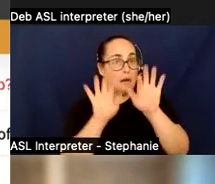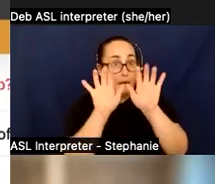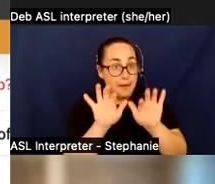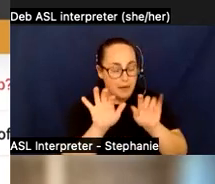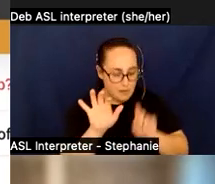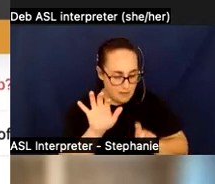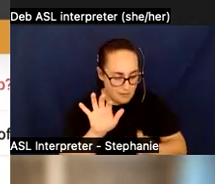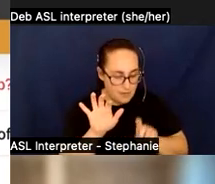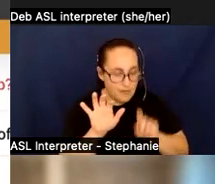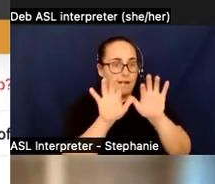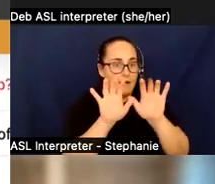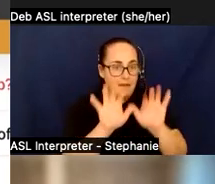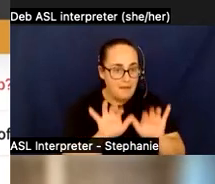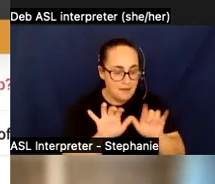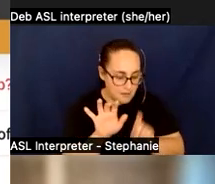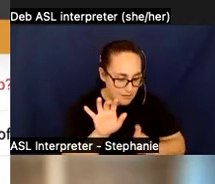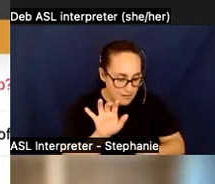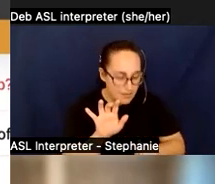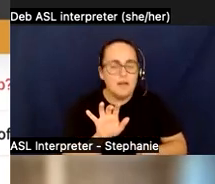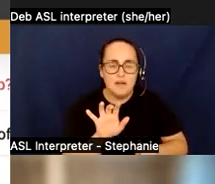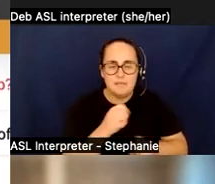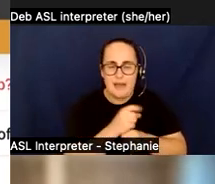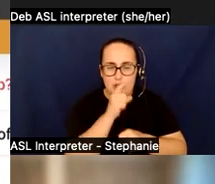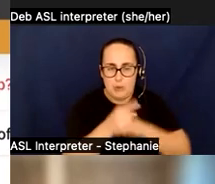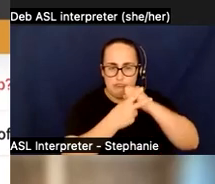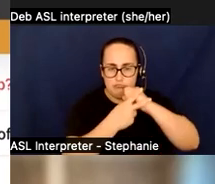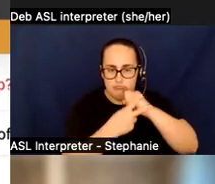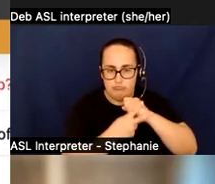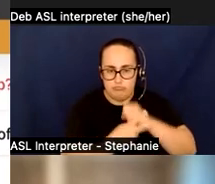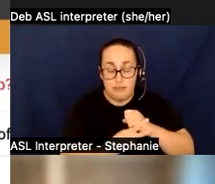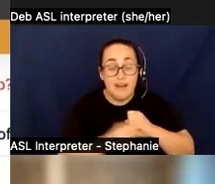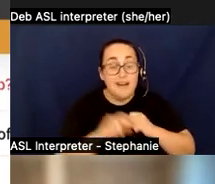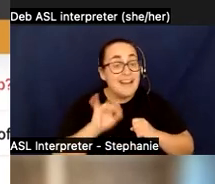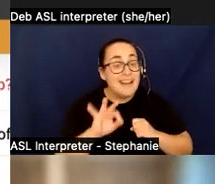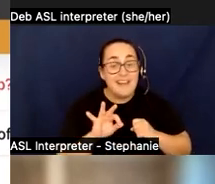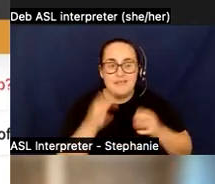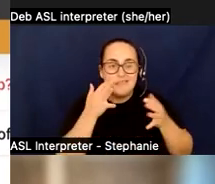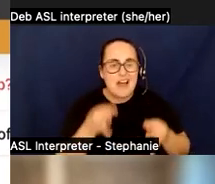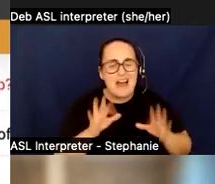take a break and start the next day, make sure you click Save Draft before you exit the application.